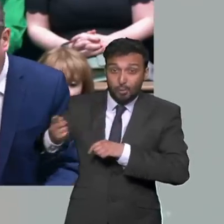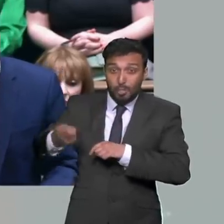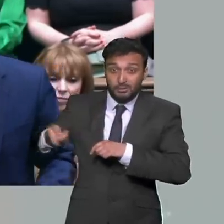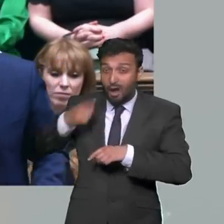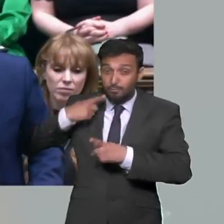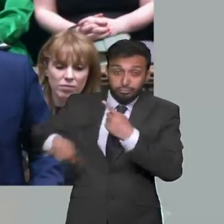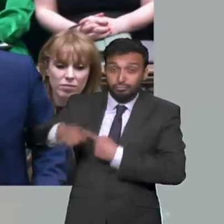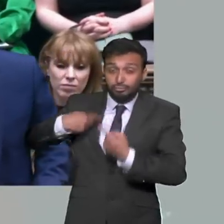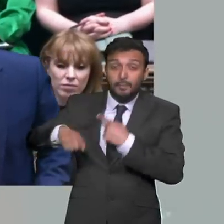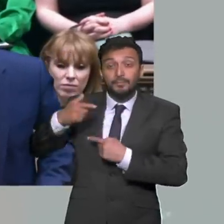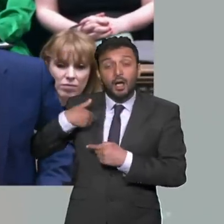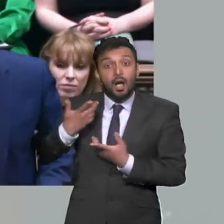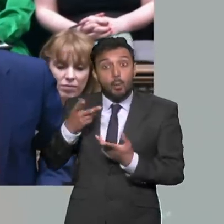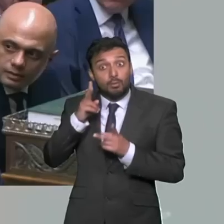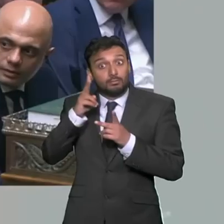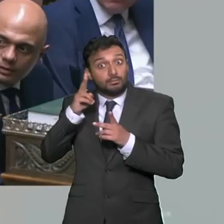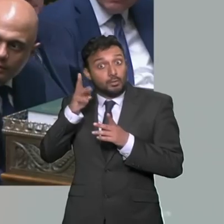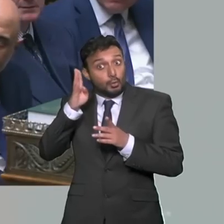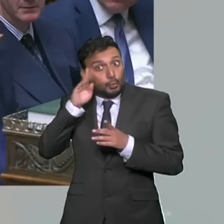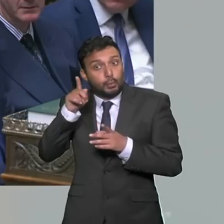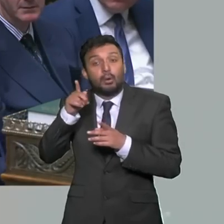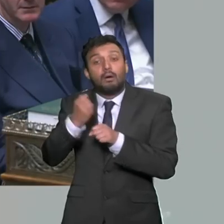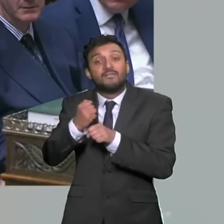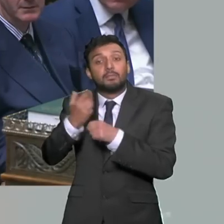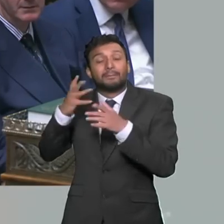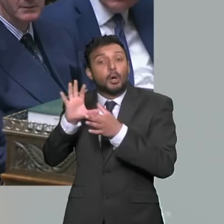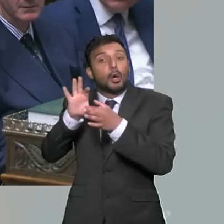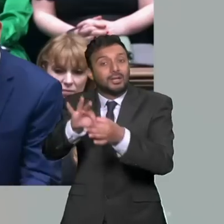hope that will result in more support for people who are vulnerable, but it should not